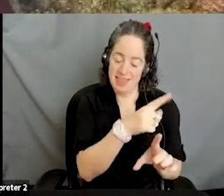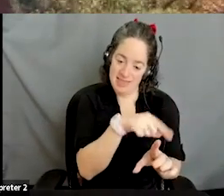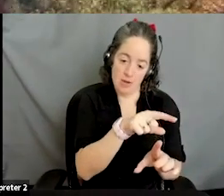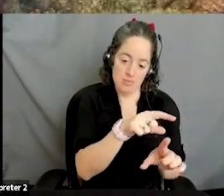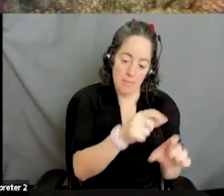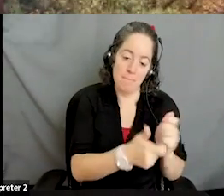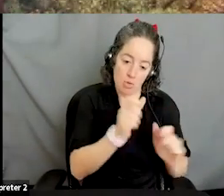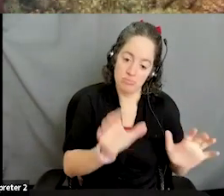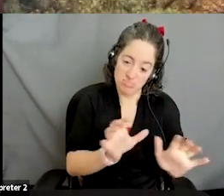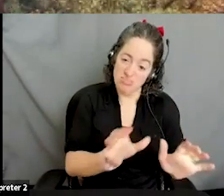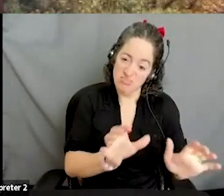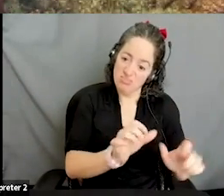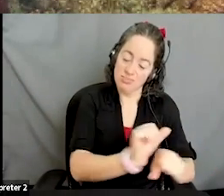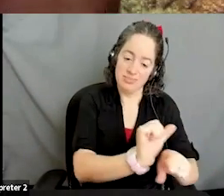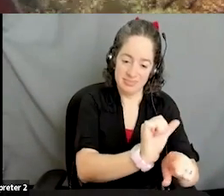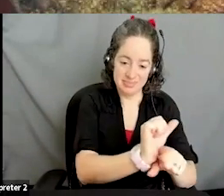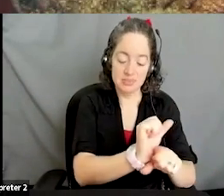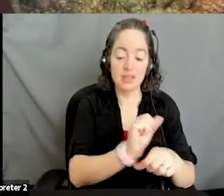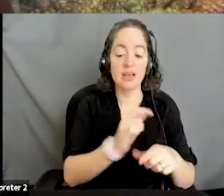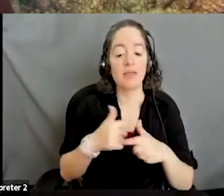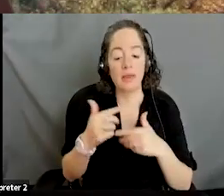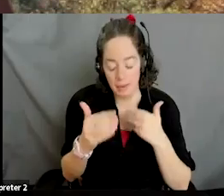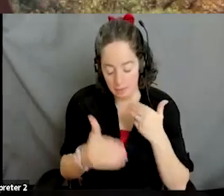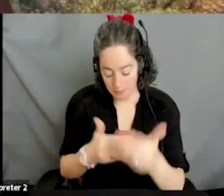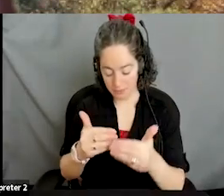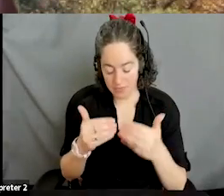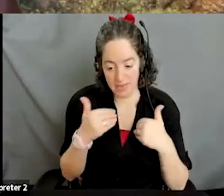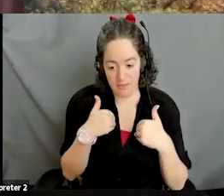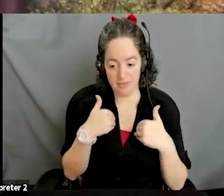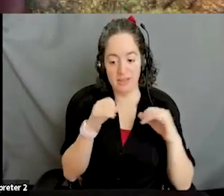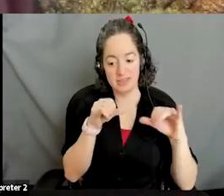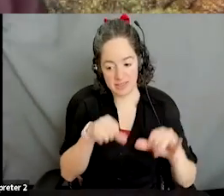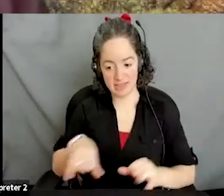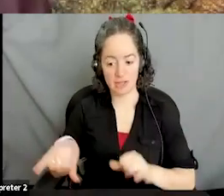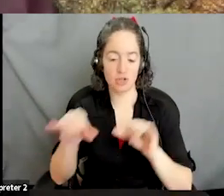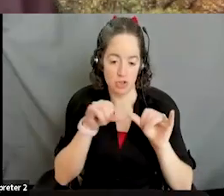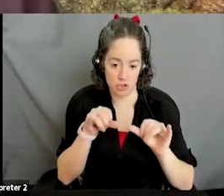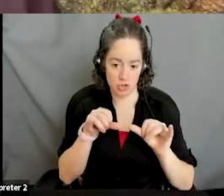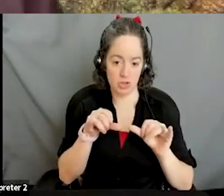They had an idea then going in, here are our standards, here's how our fields line up